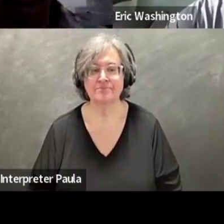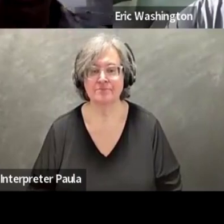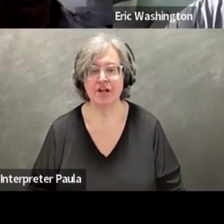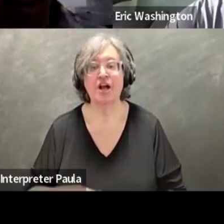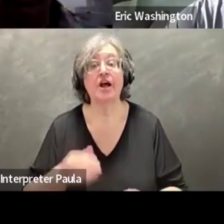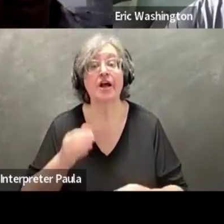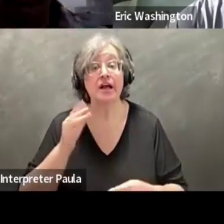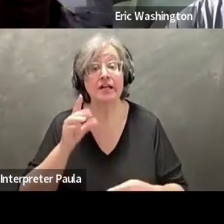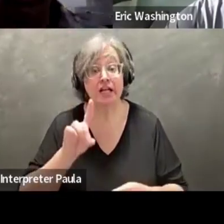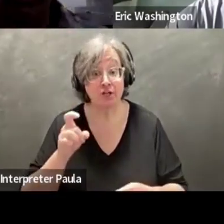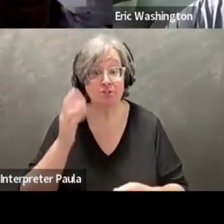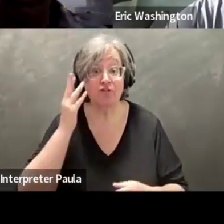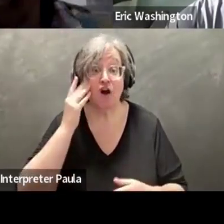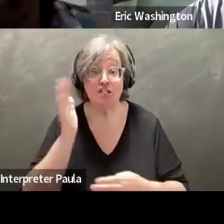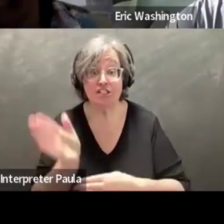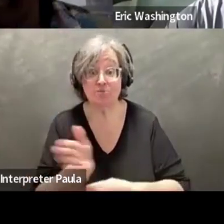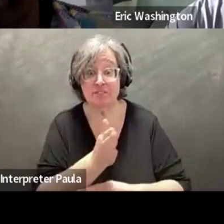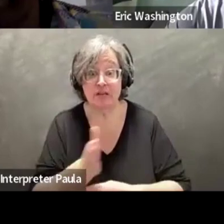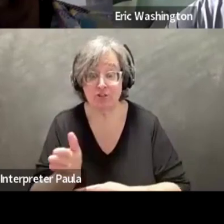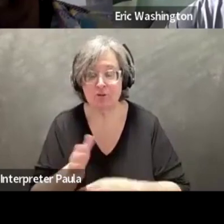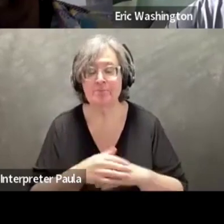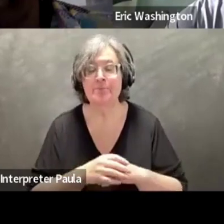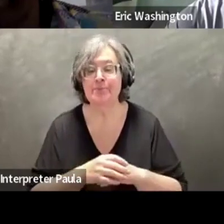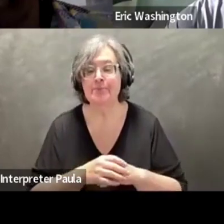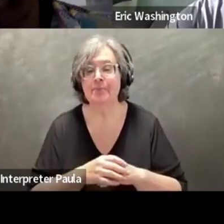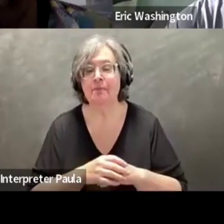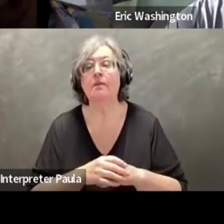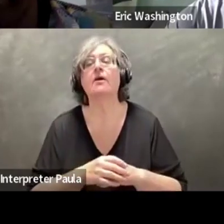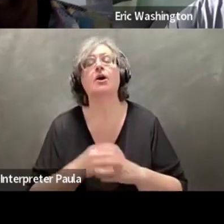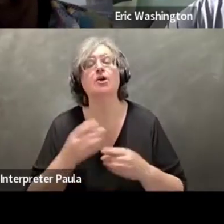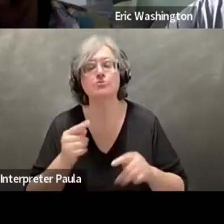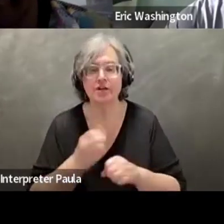from there, was trying to get supports for myself through